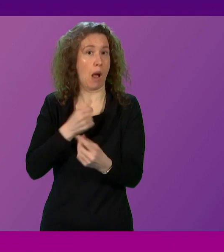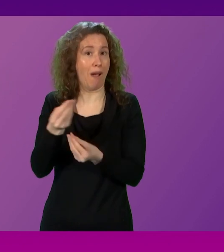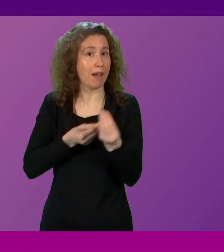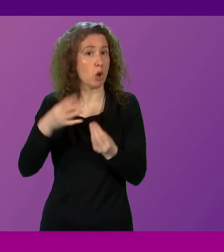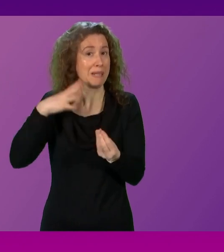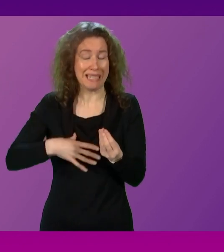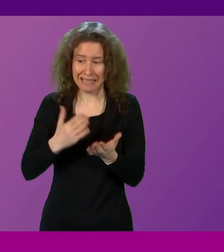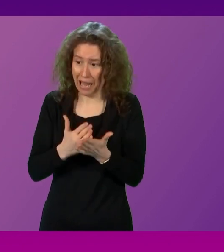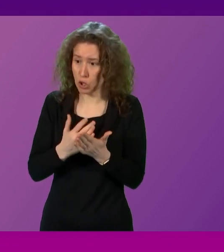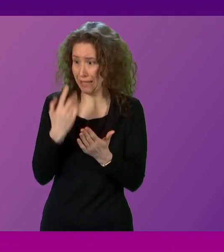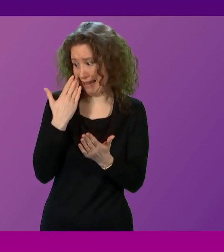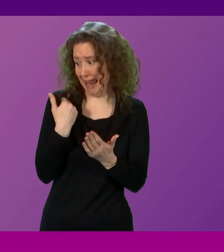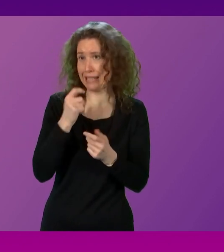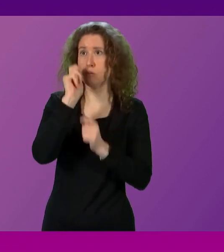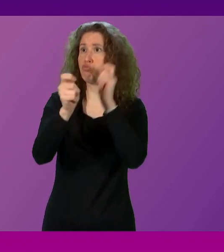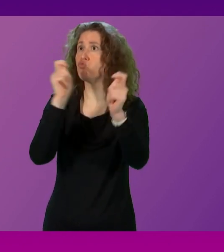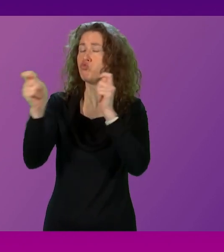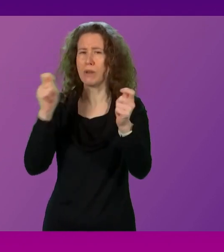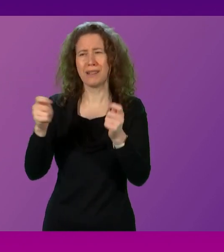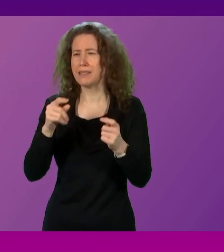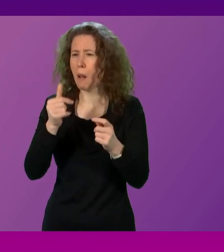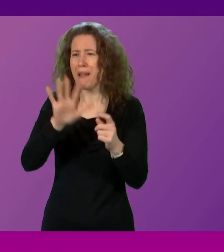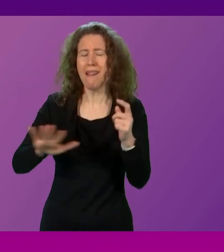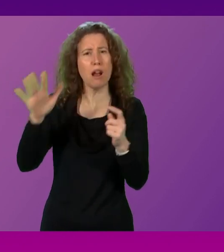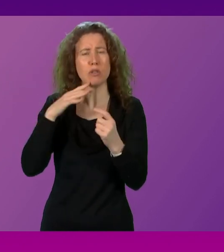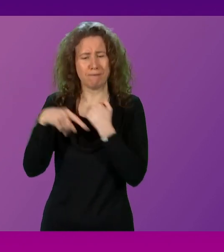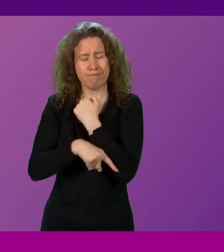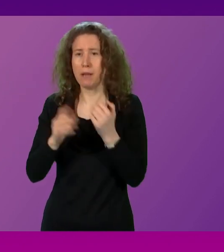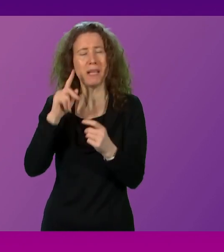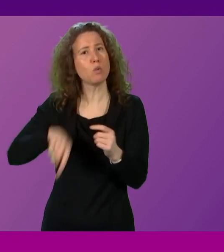remote, rural and sparsely populated regions are being ignored. I am further disappointed